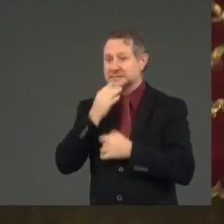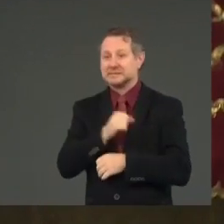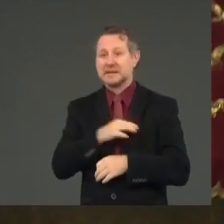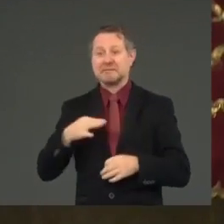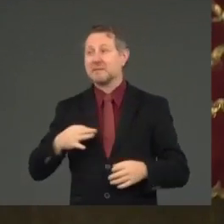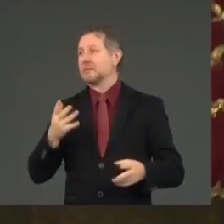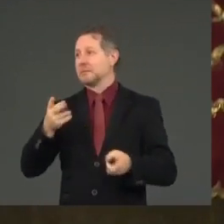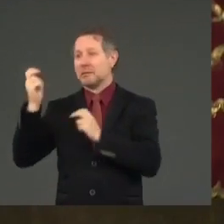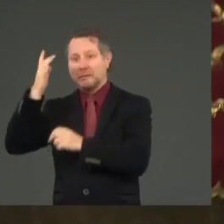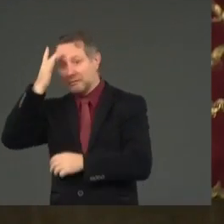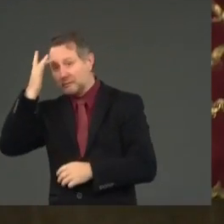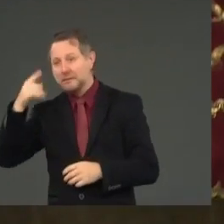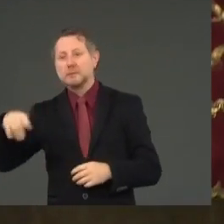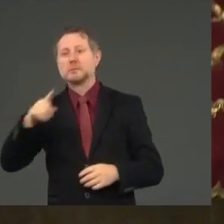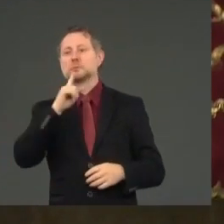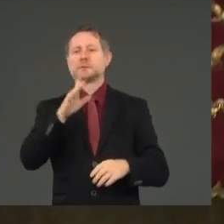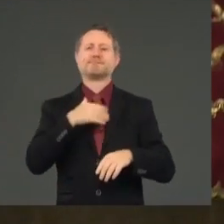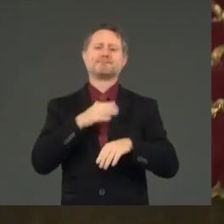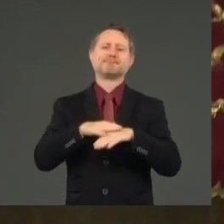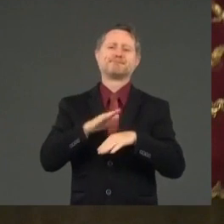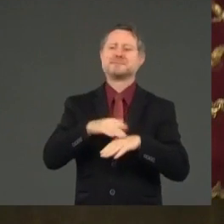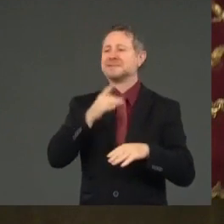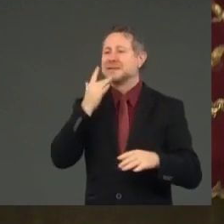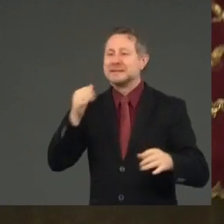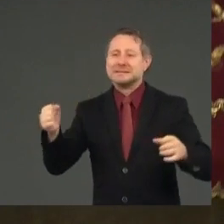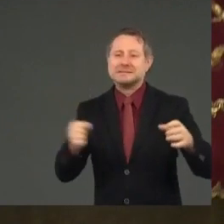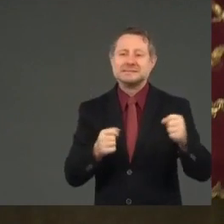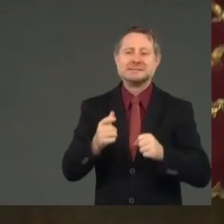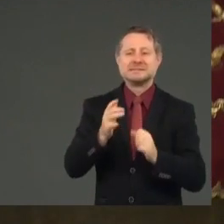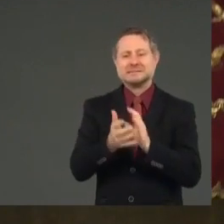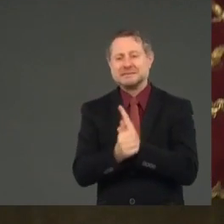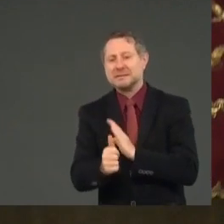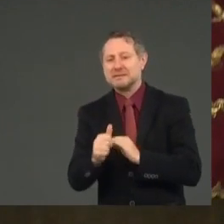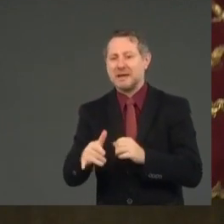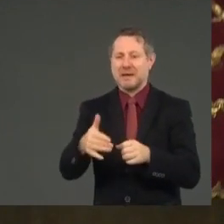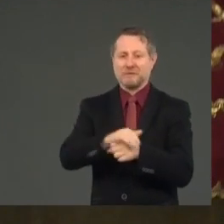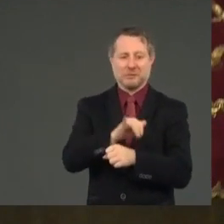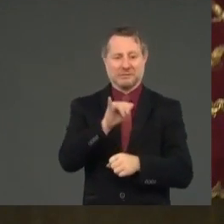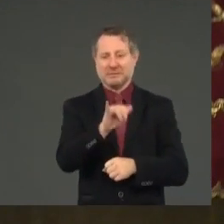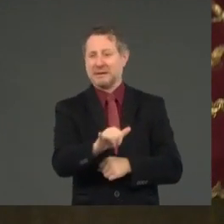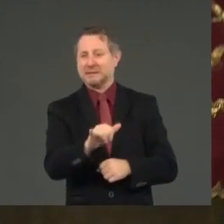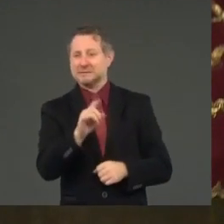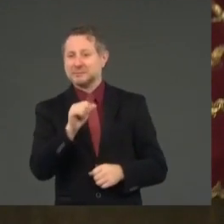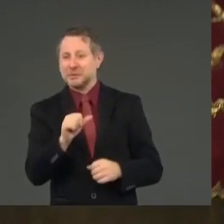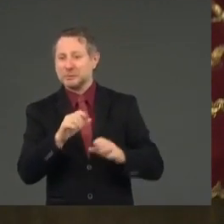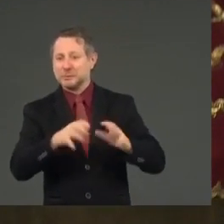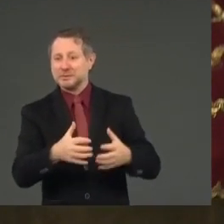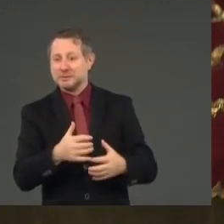IT'S SOMETHING THEY DO IF IT'S ABSOLUTELY LAST RESORT, IF